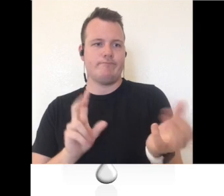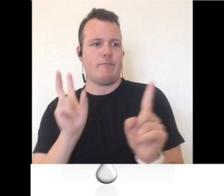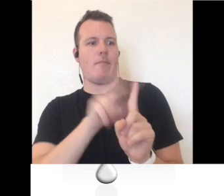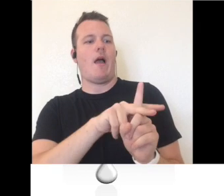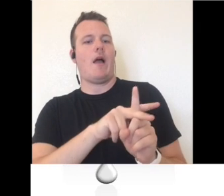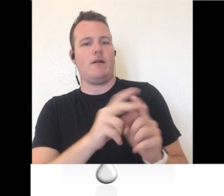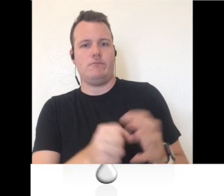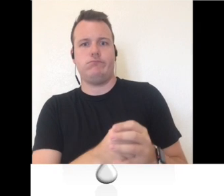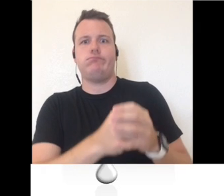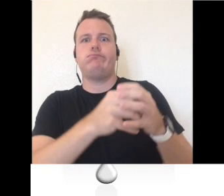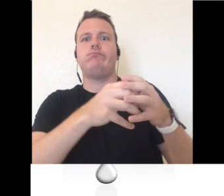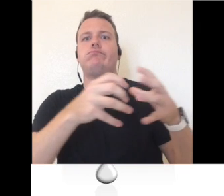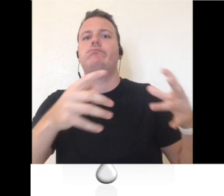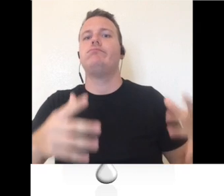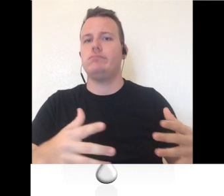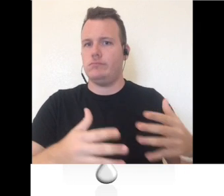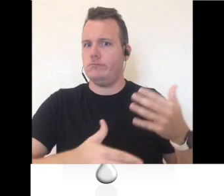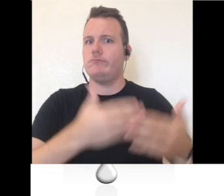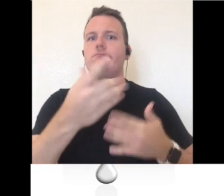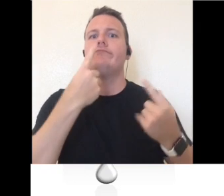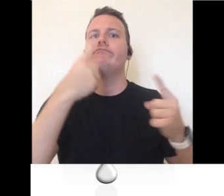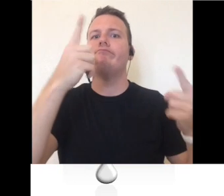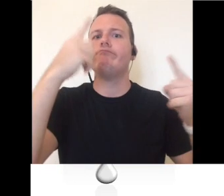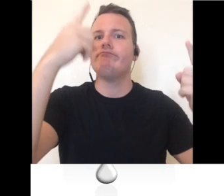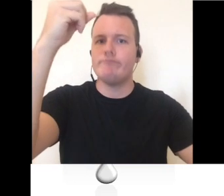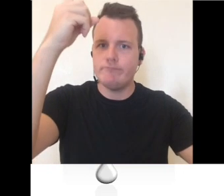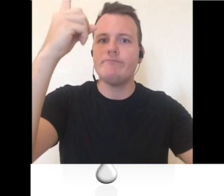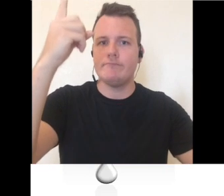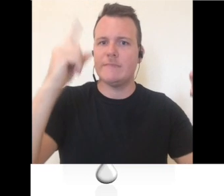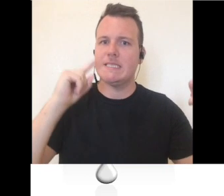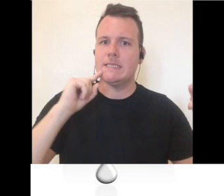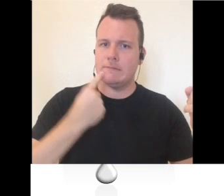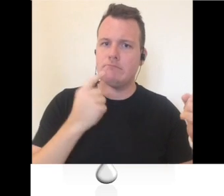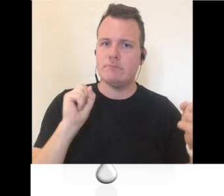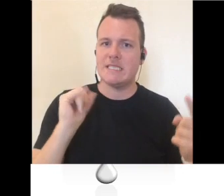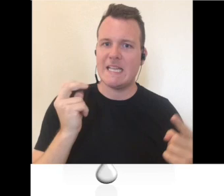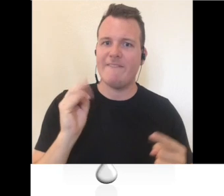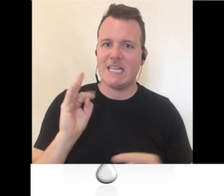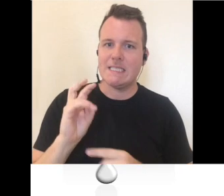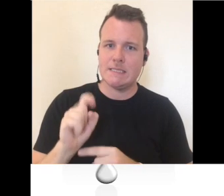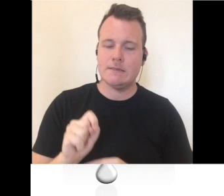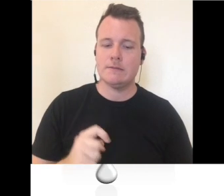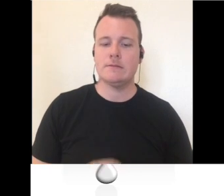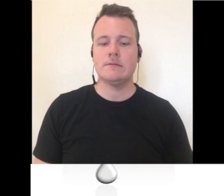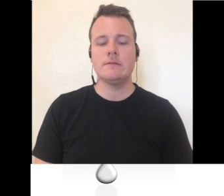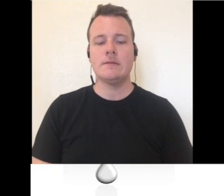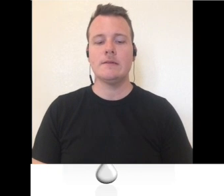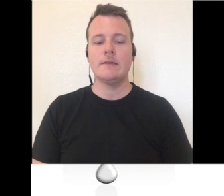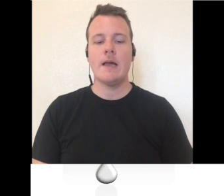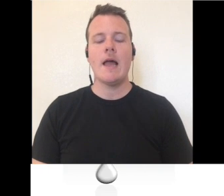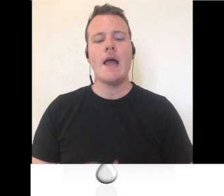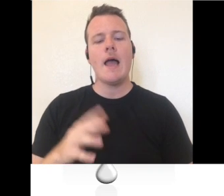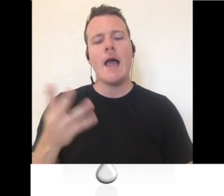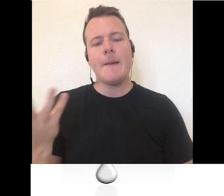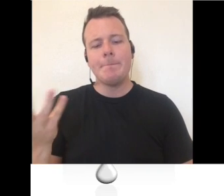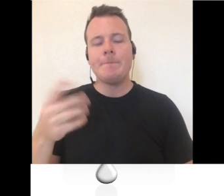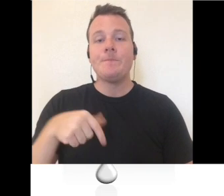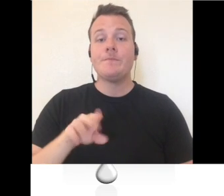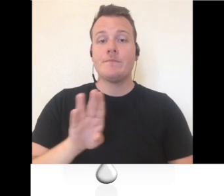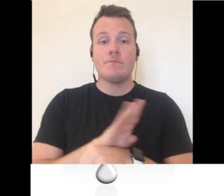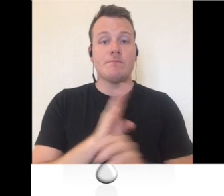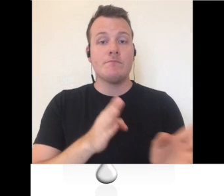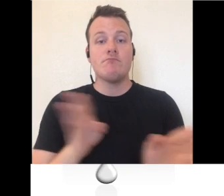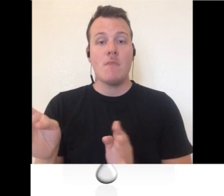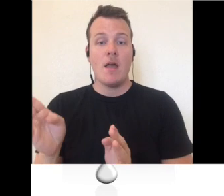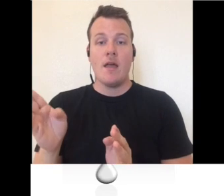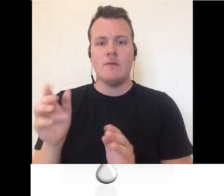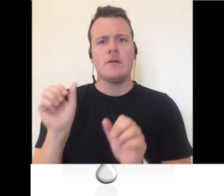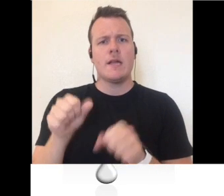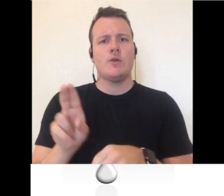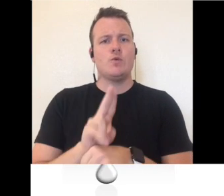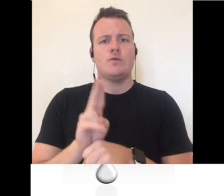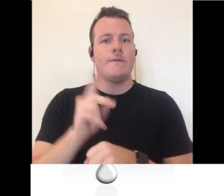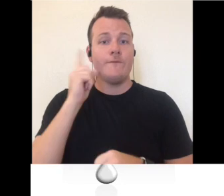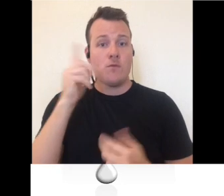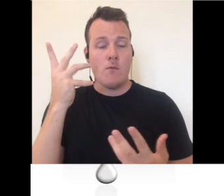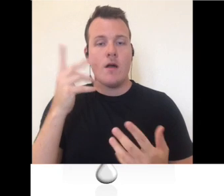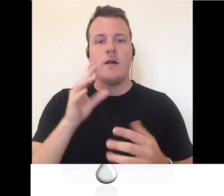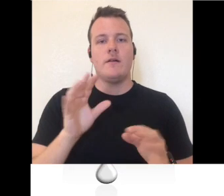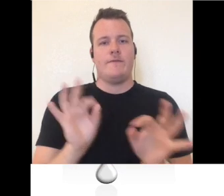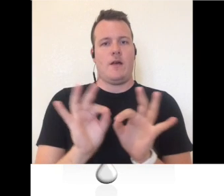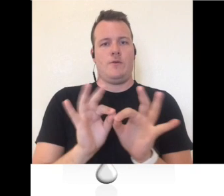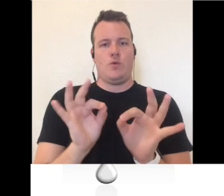plan to grow that business in a significant way, and business plans are